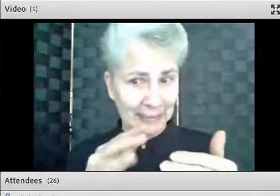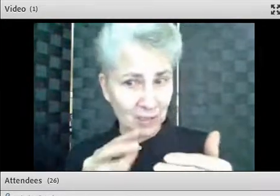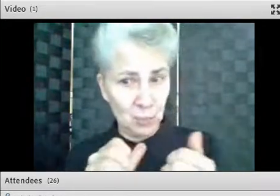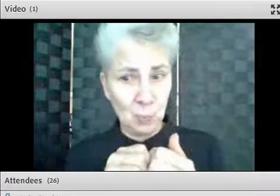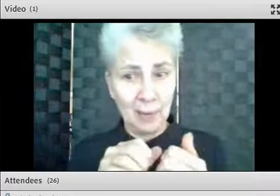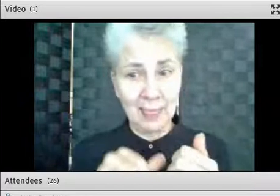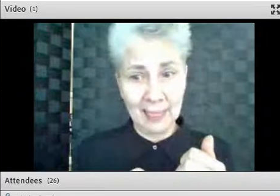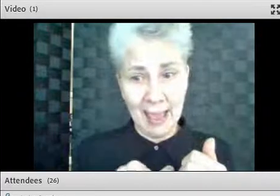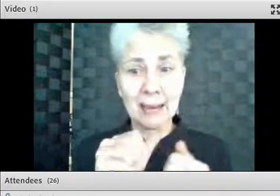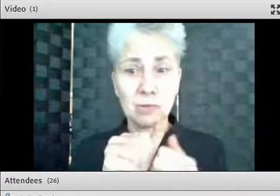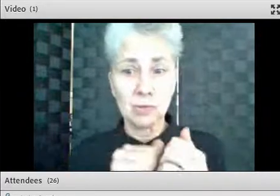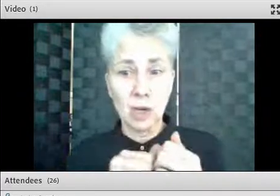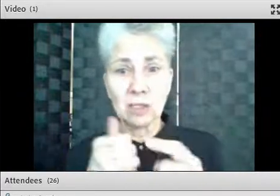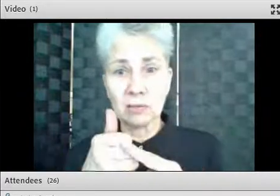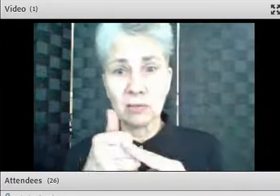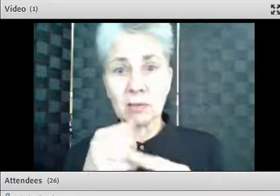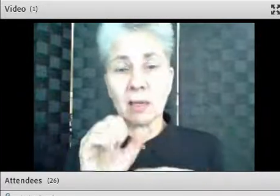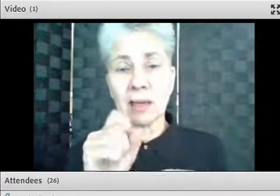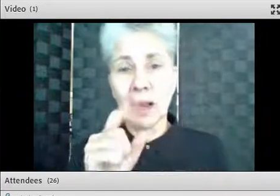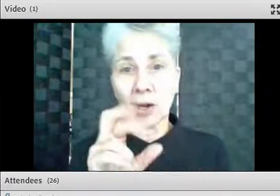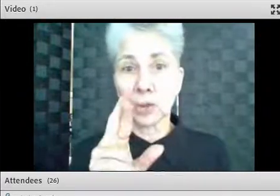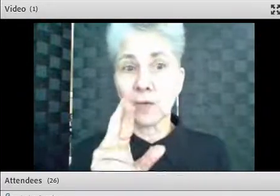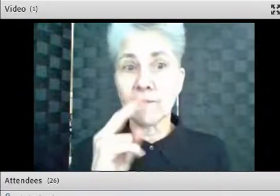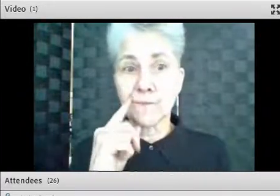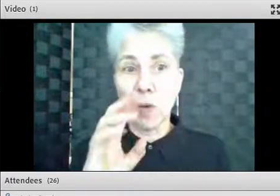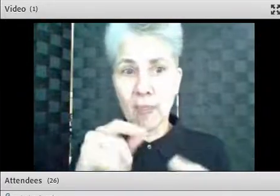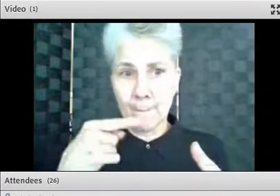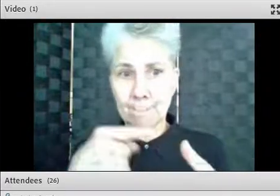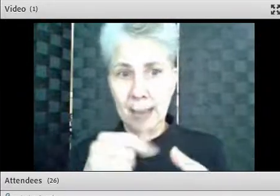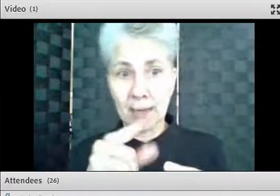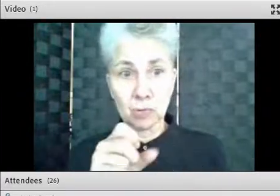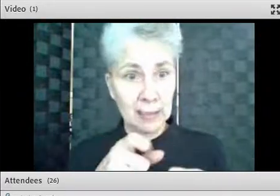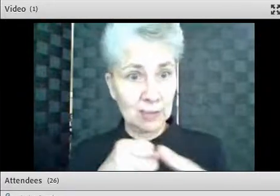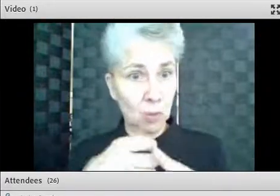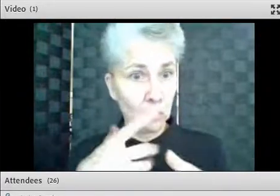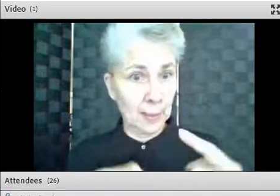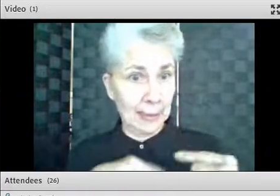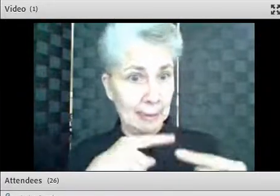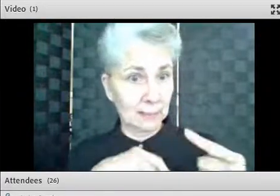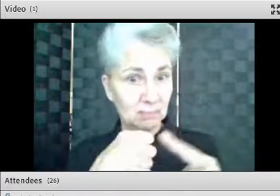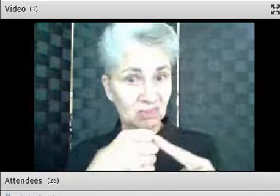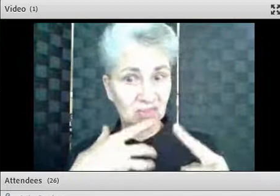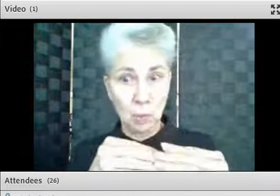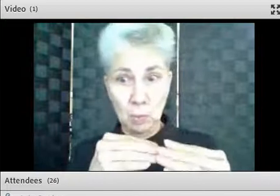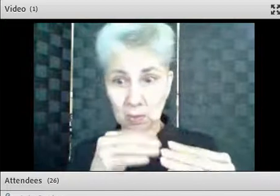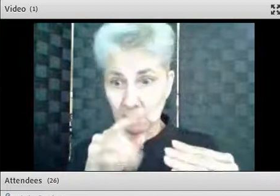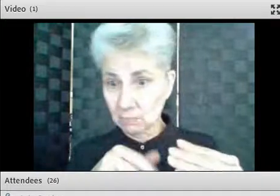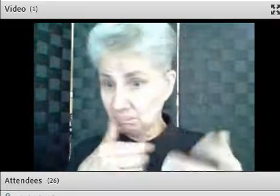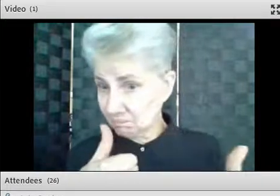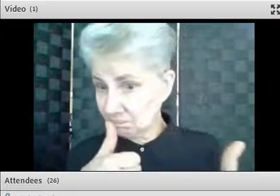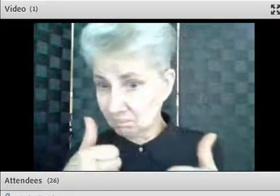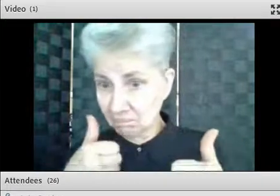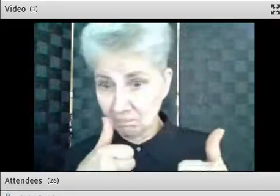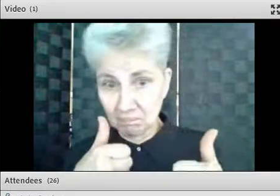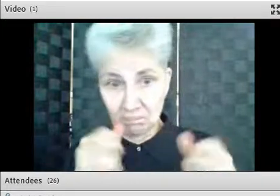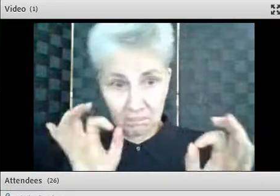with constructing main entry Cutters? Do I need to go back and talk further?